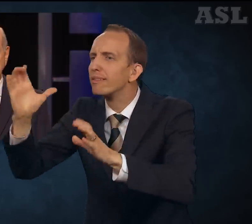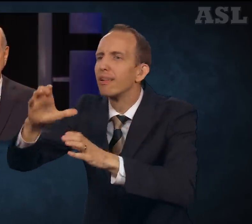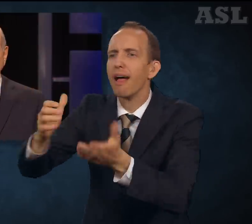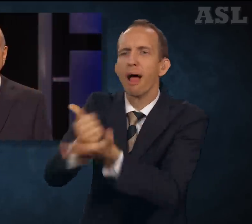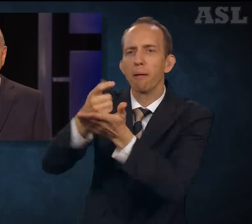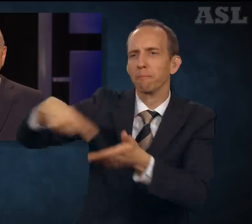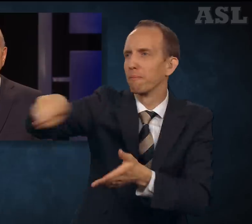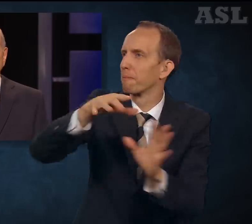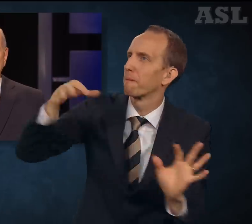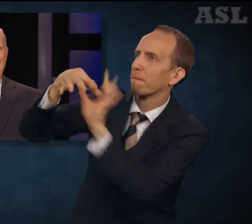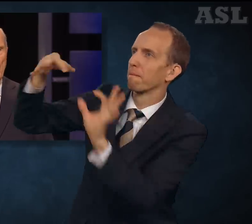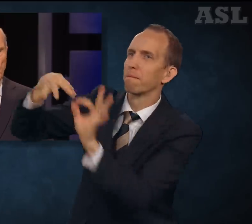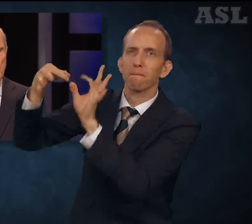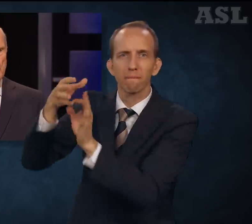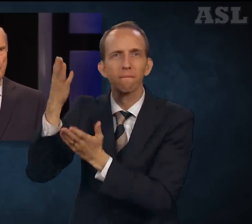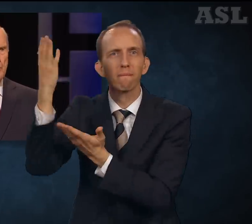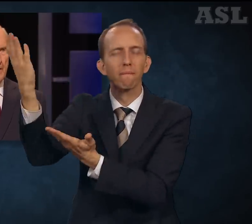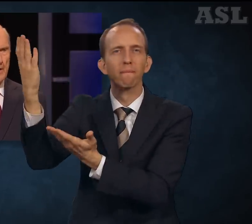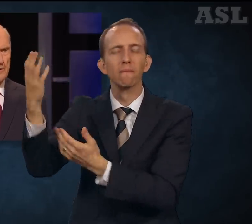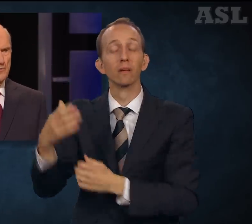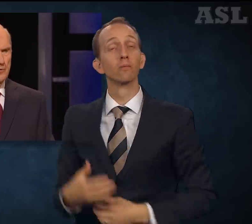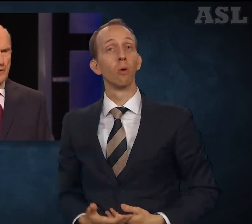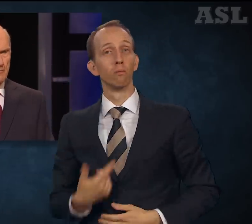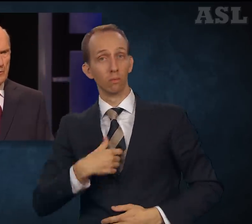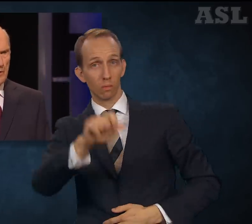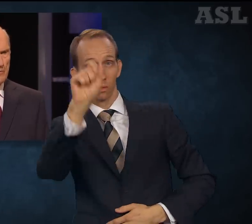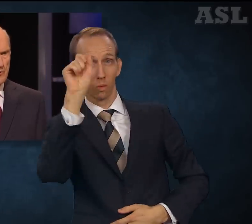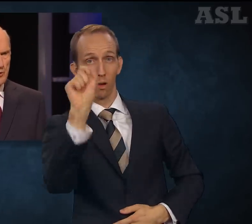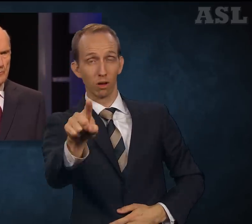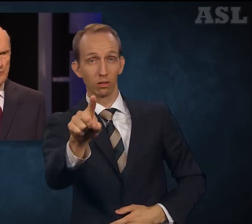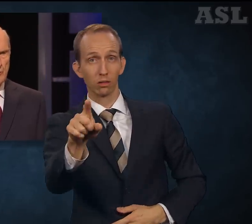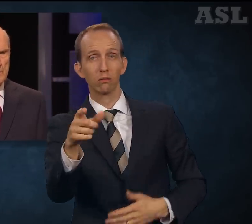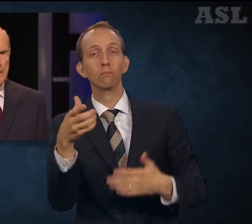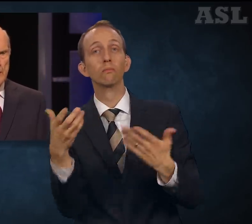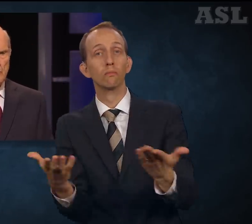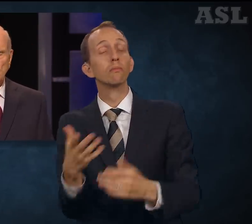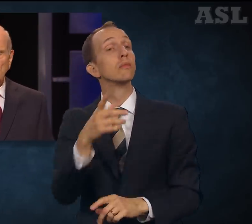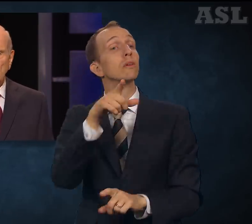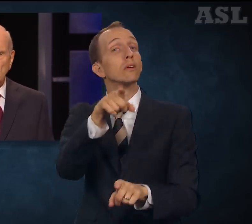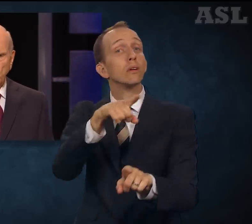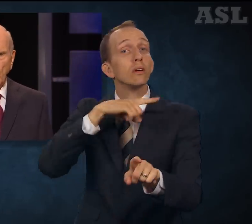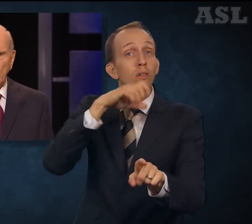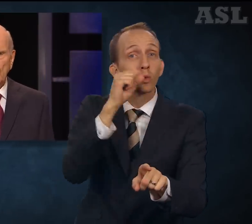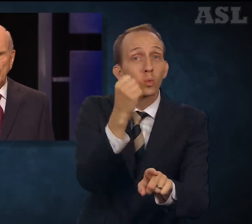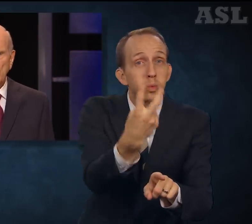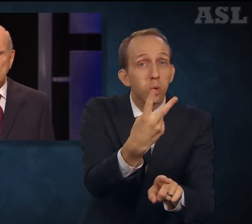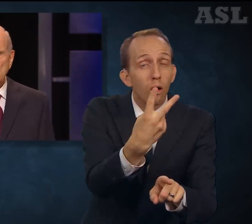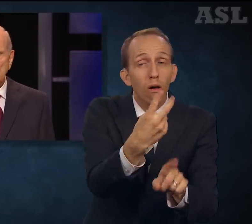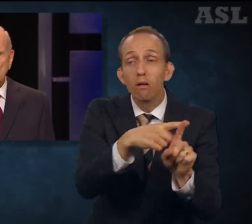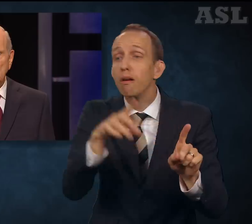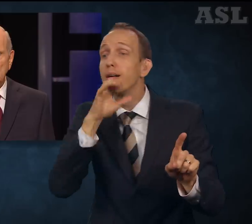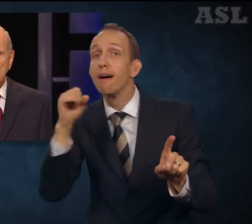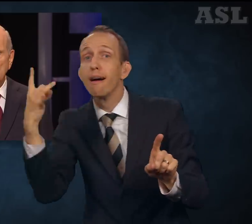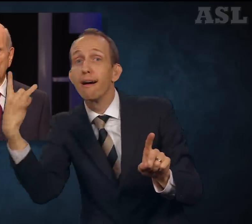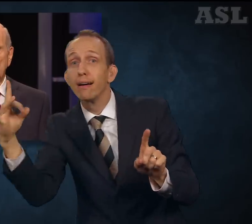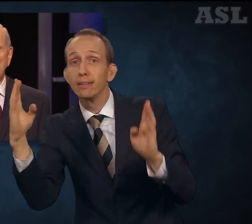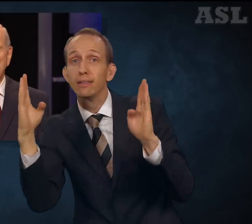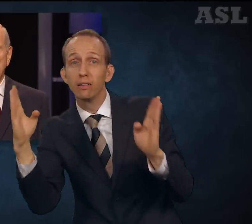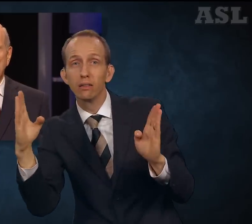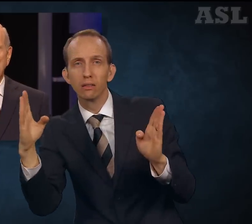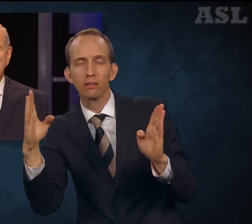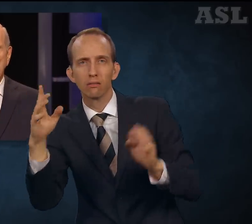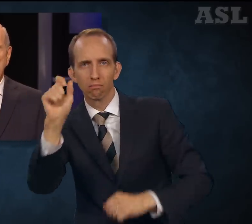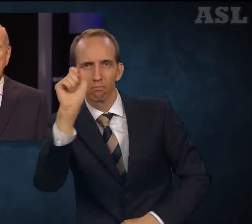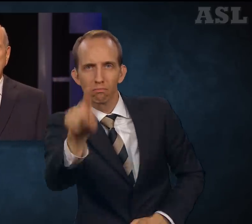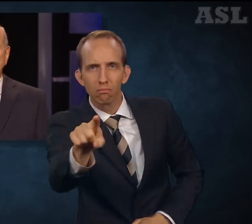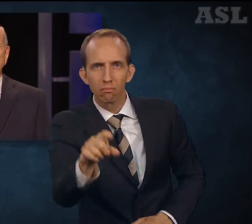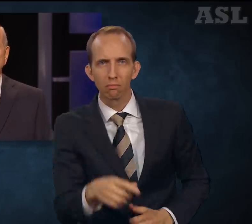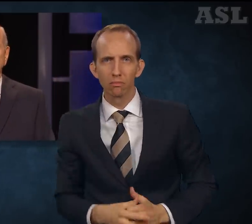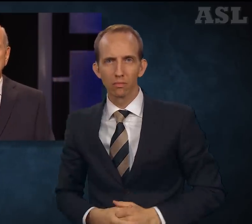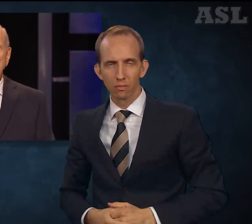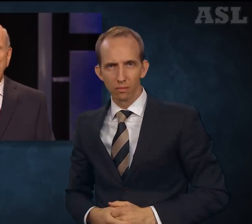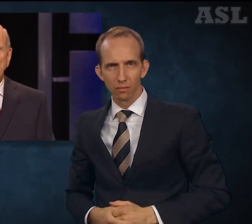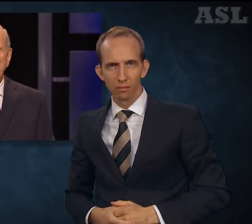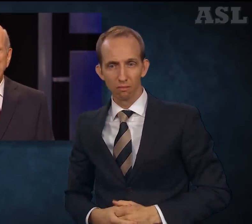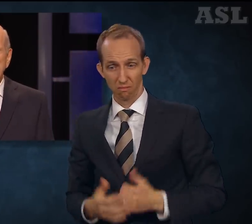OF THE EARTH.